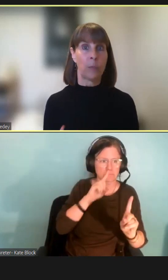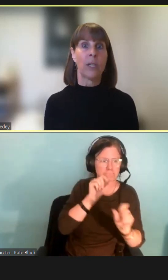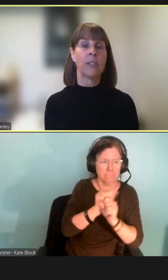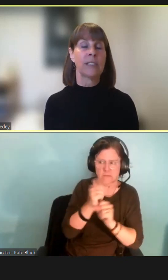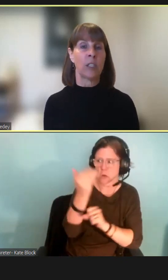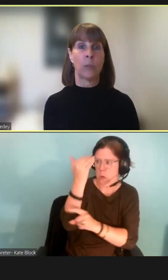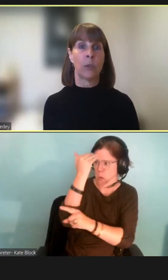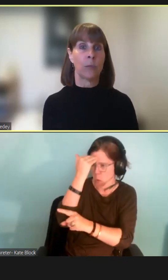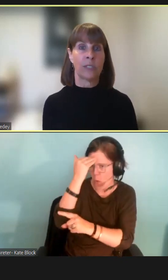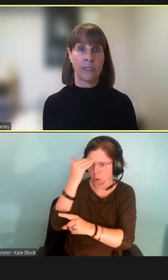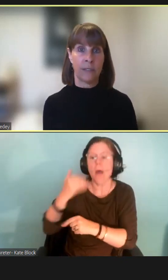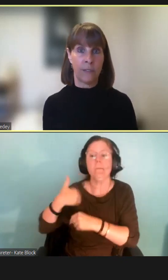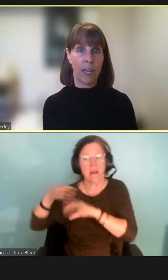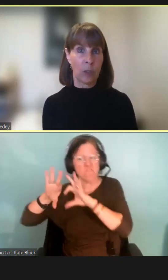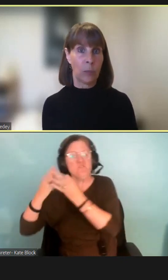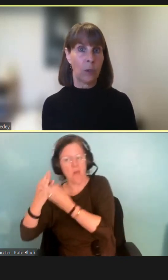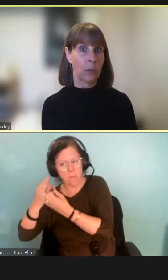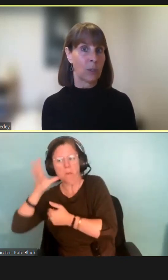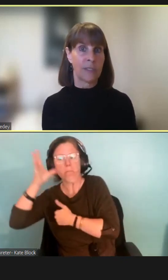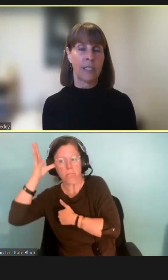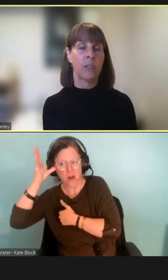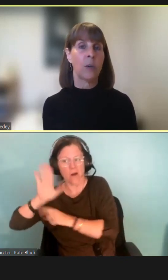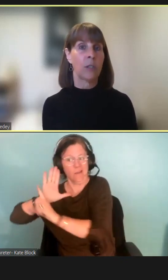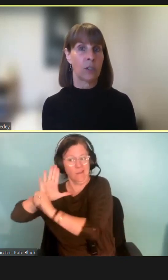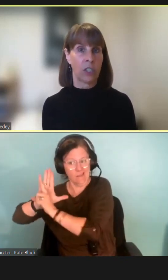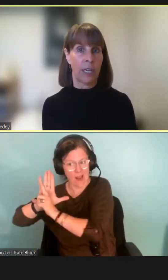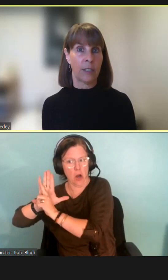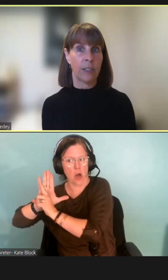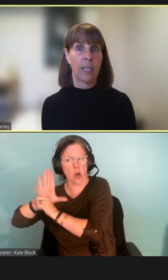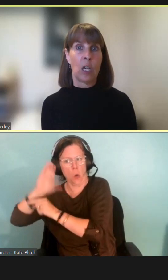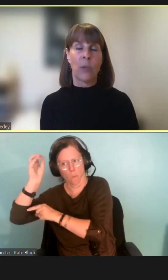parents input which is invaluable of course they know their child but having